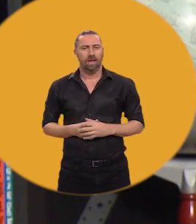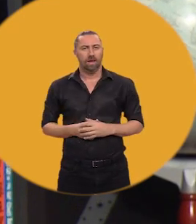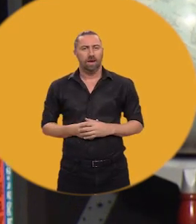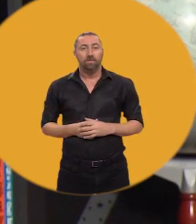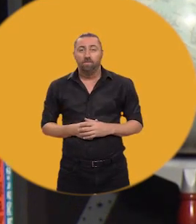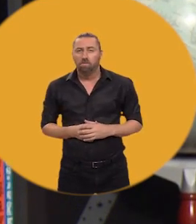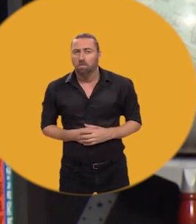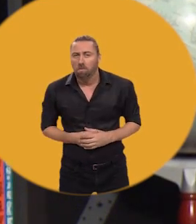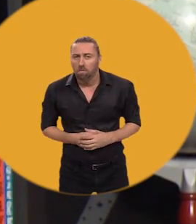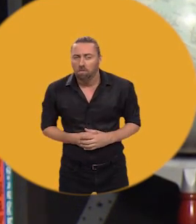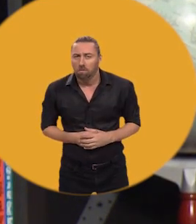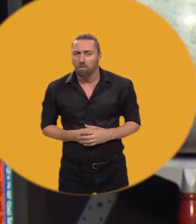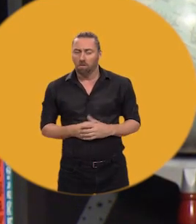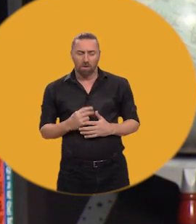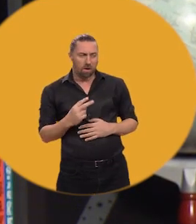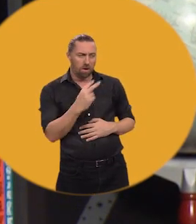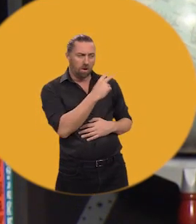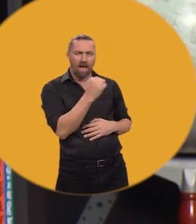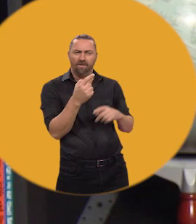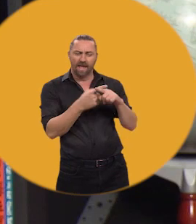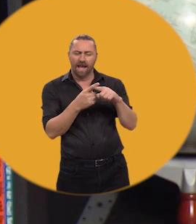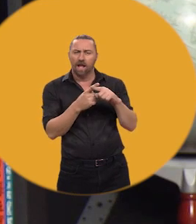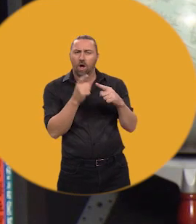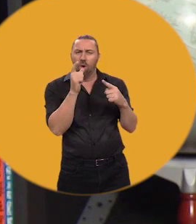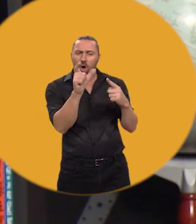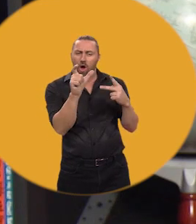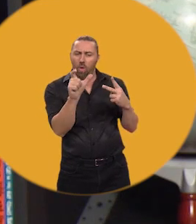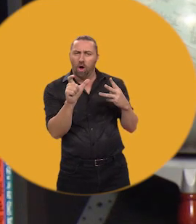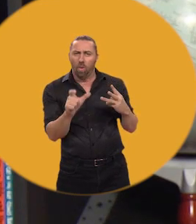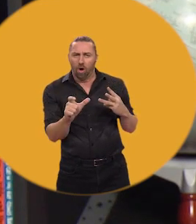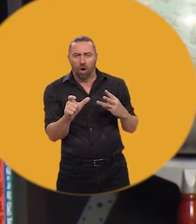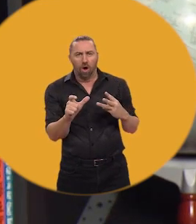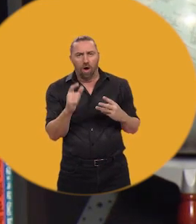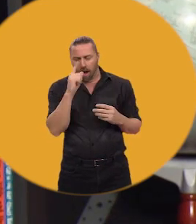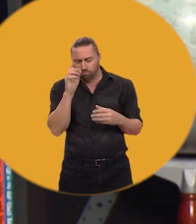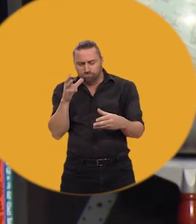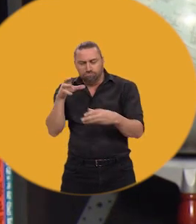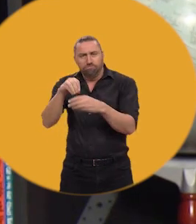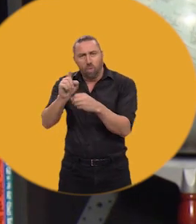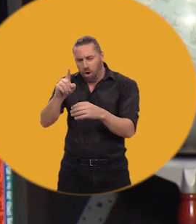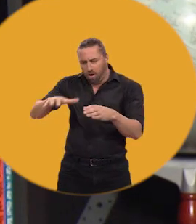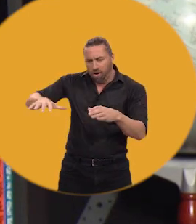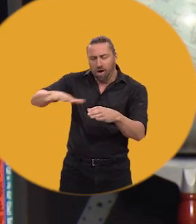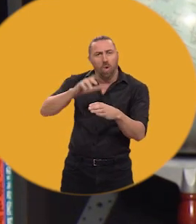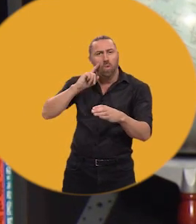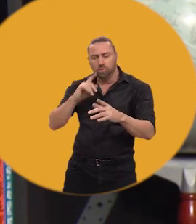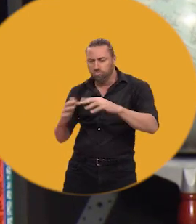Now I have some words with me today, to label some of the things in the rock pool. Let's look at this illustration.